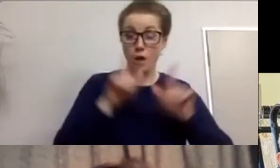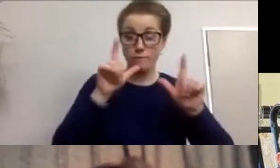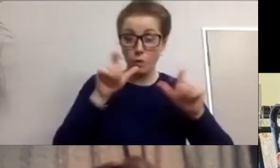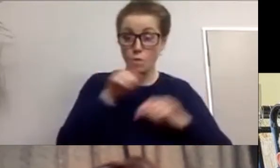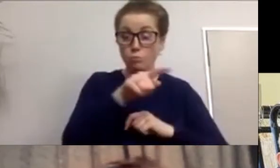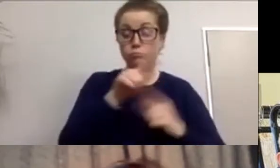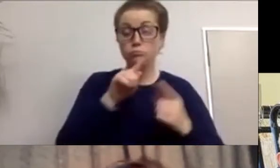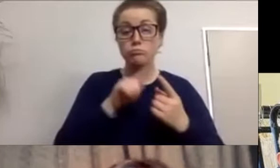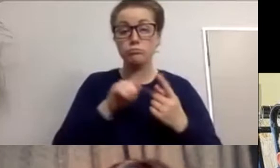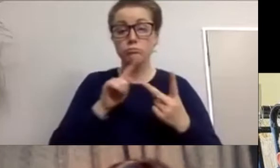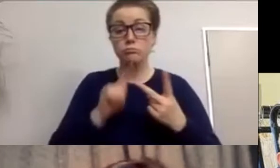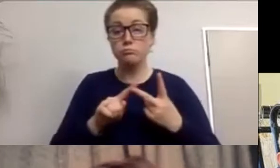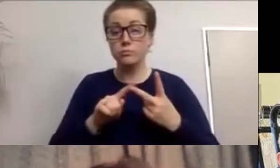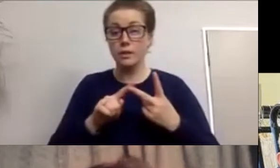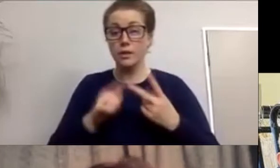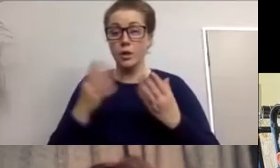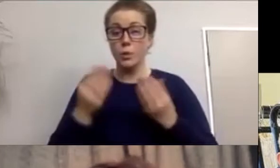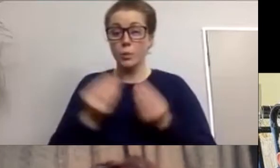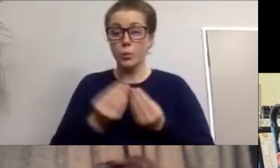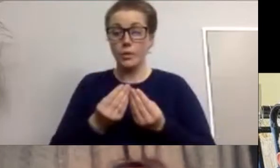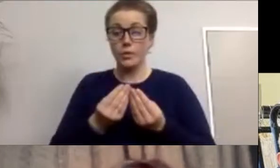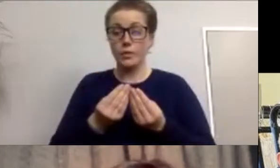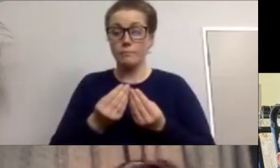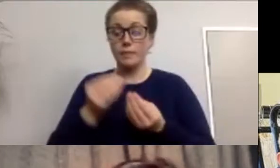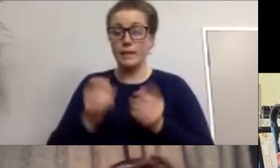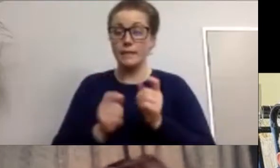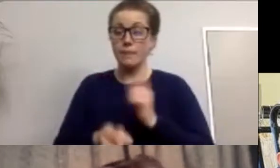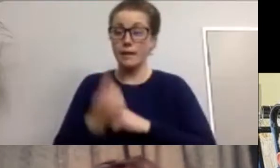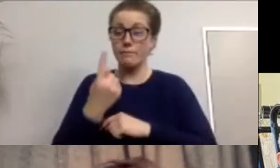things with with the Vodafone Event Centre in Manukau, when we presented a relaxed